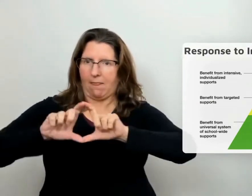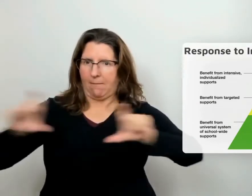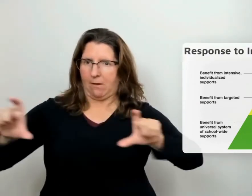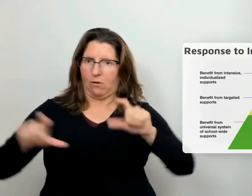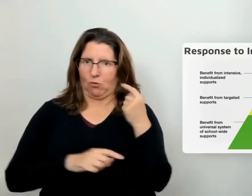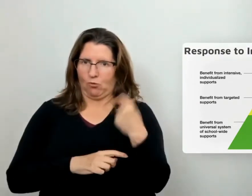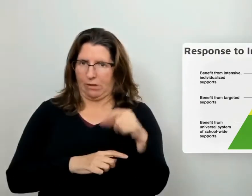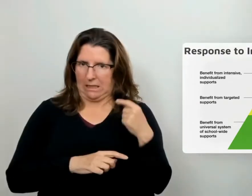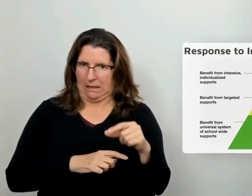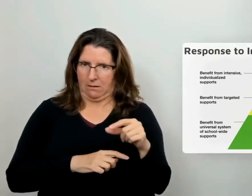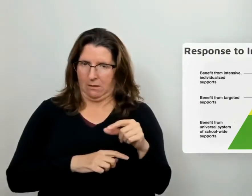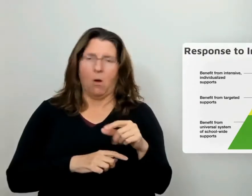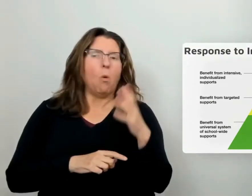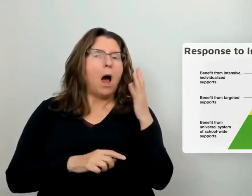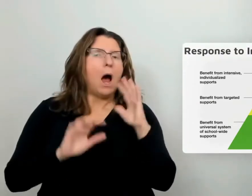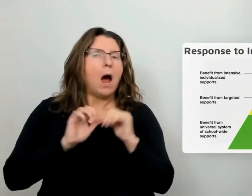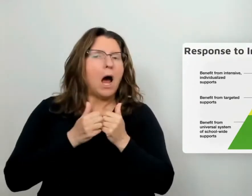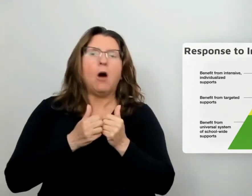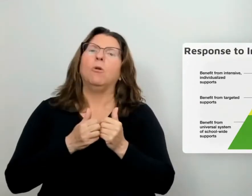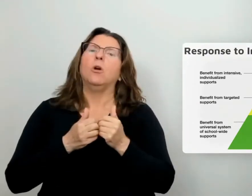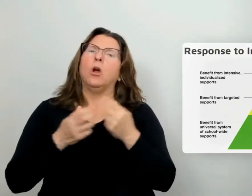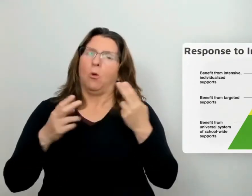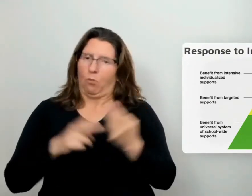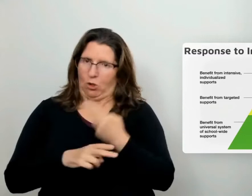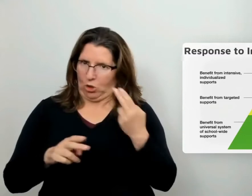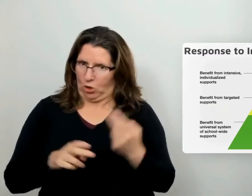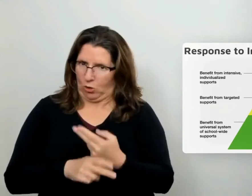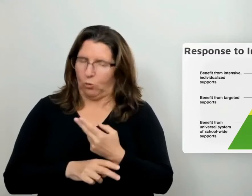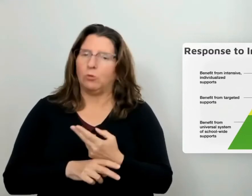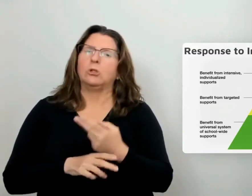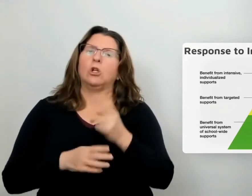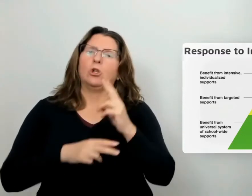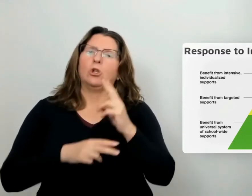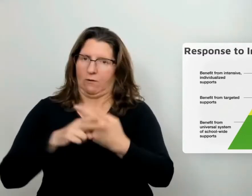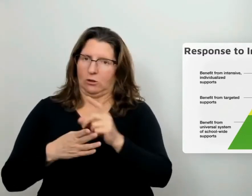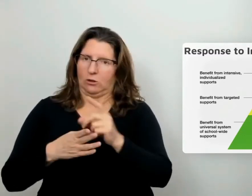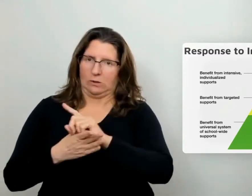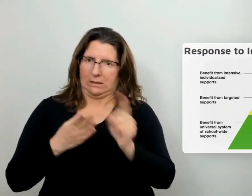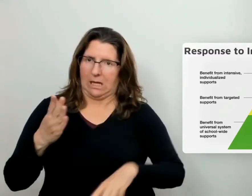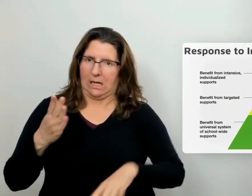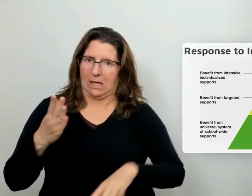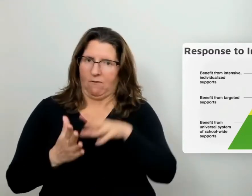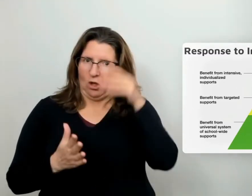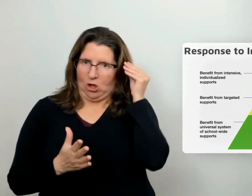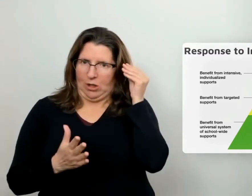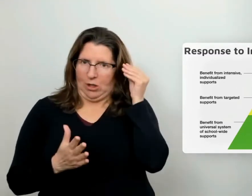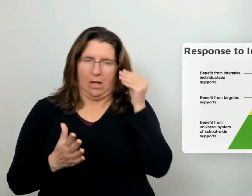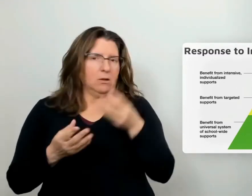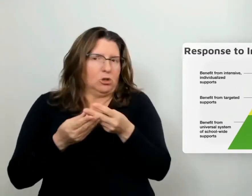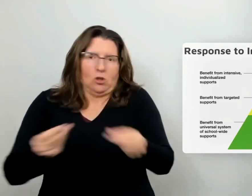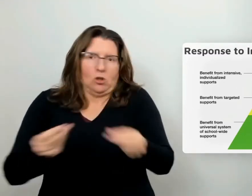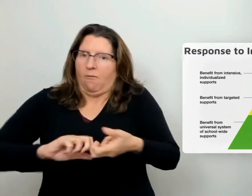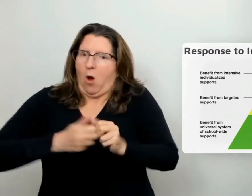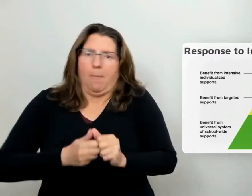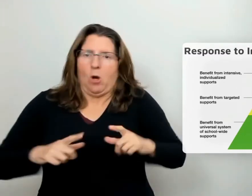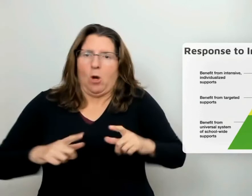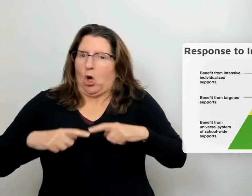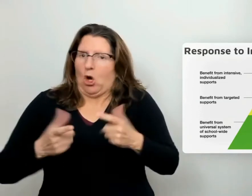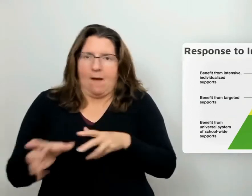Using Universal Design for Learning because it is effective and efficient, and has the greatest impact.